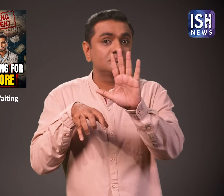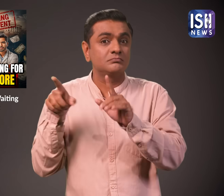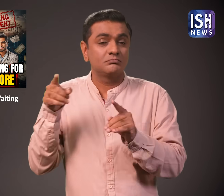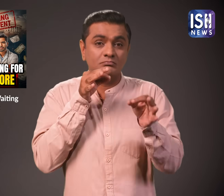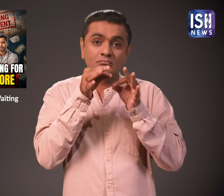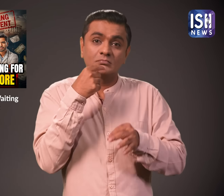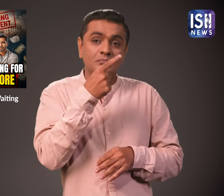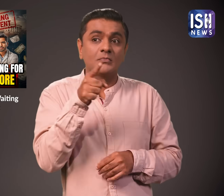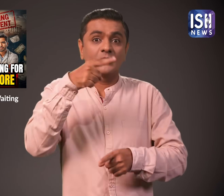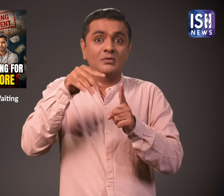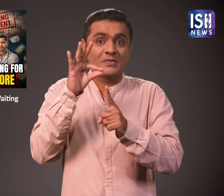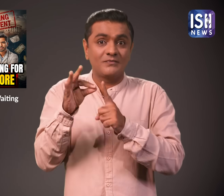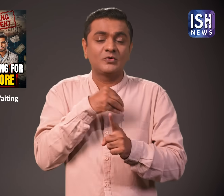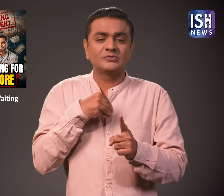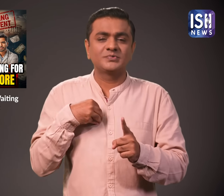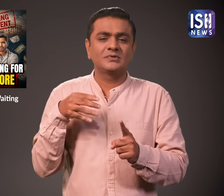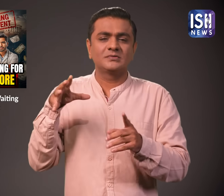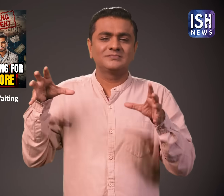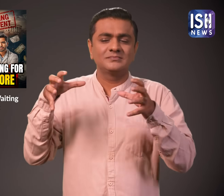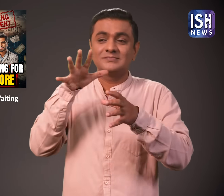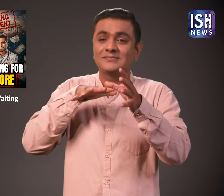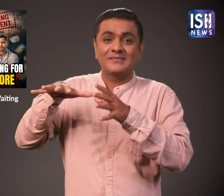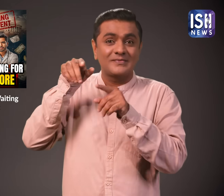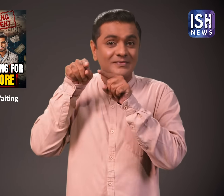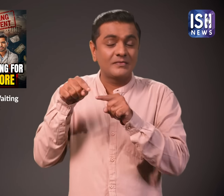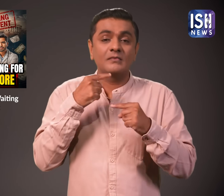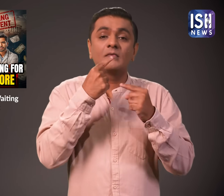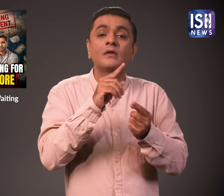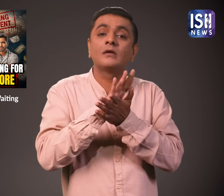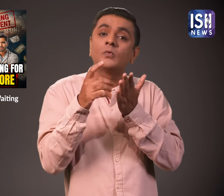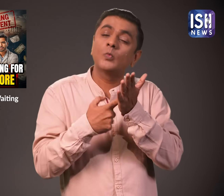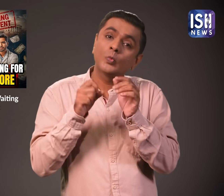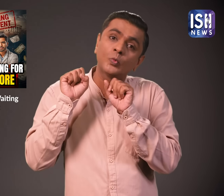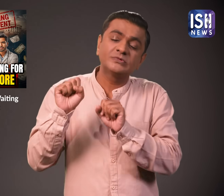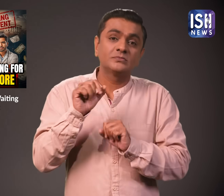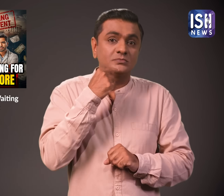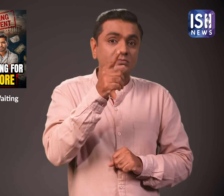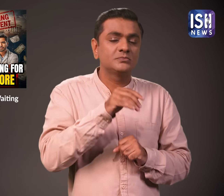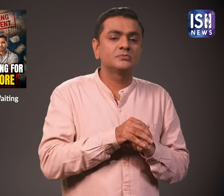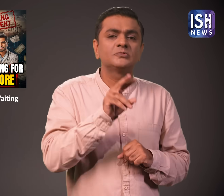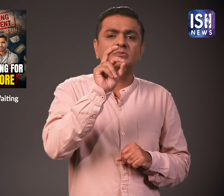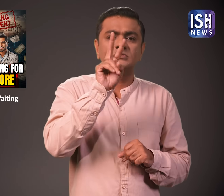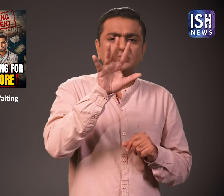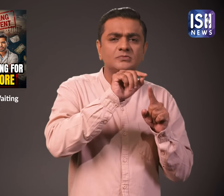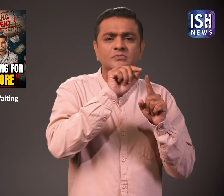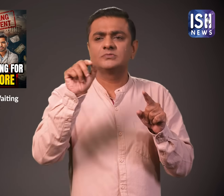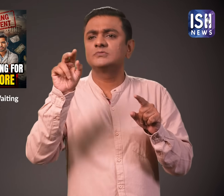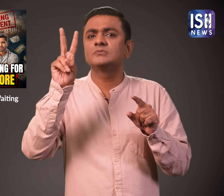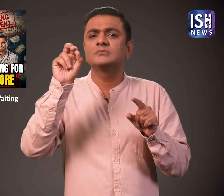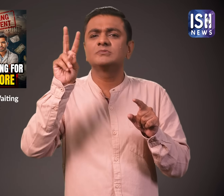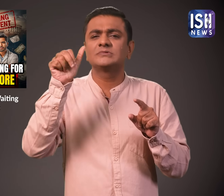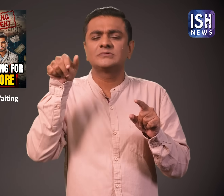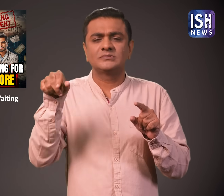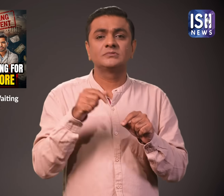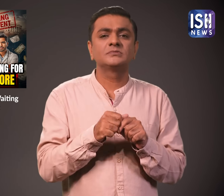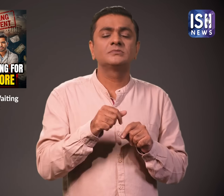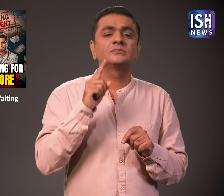The private hospitals explained that in Haryana, between 2025 and 2026,